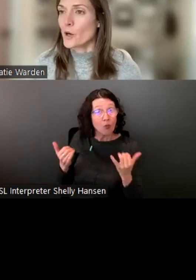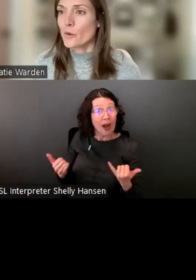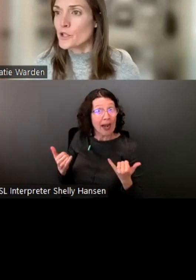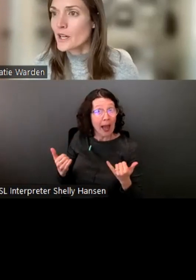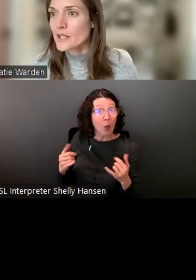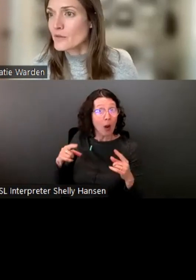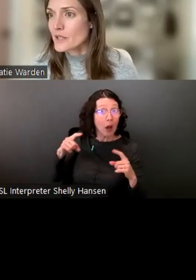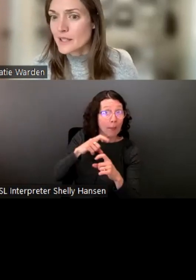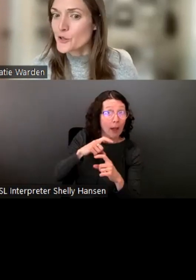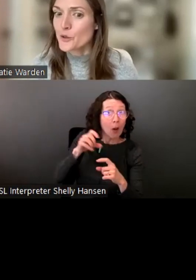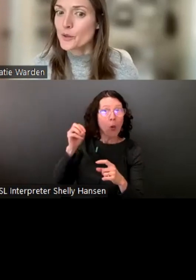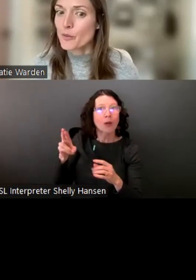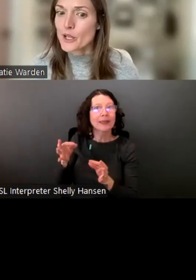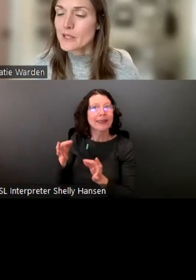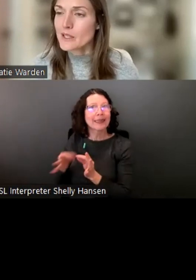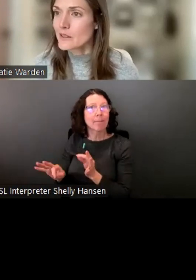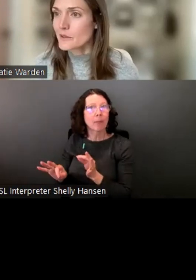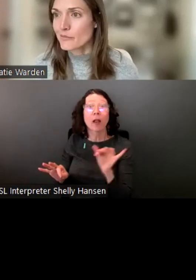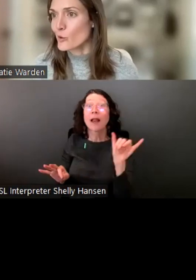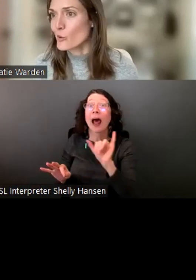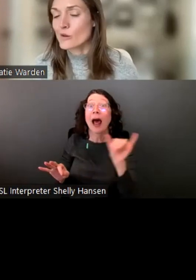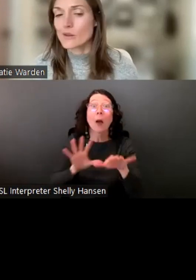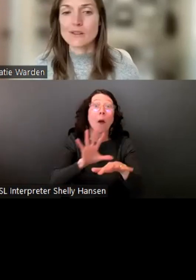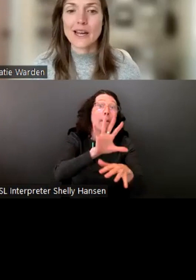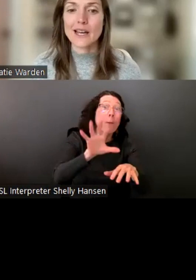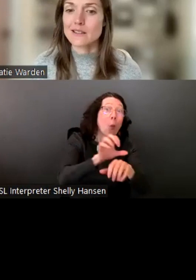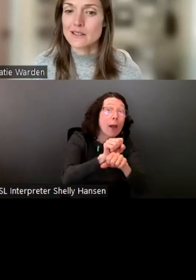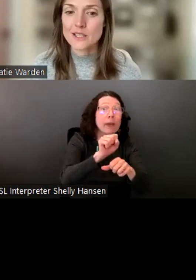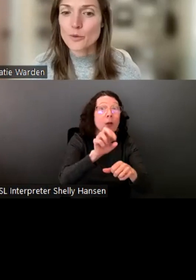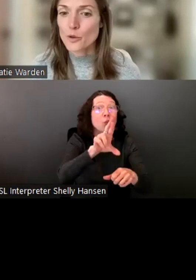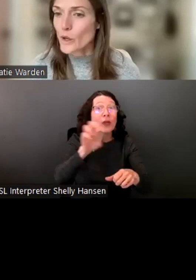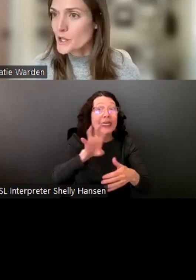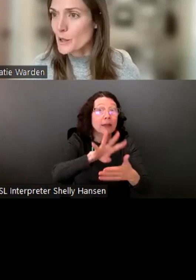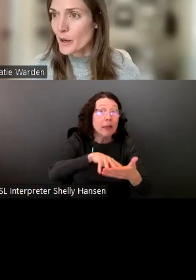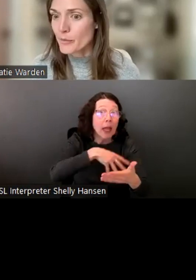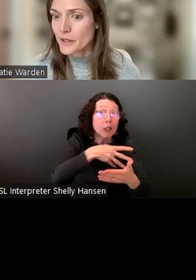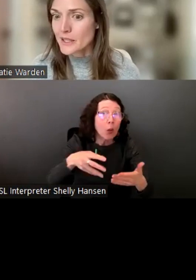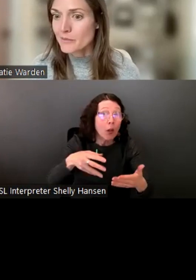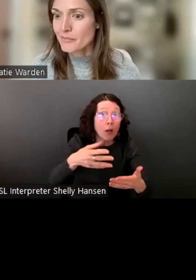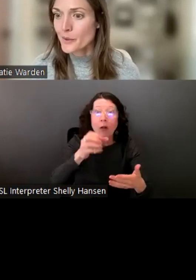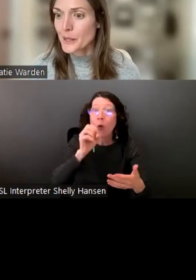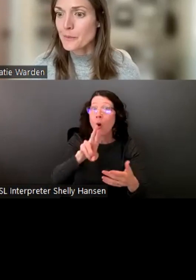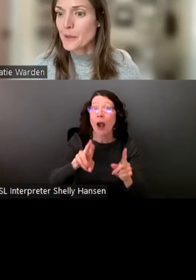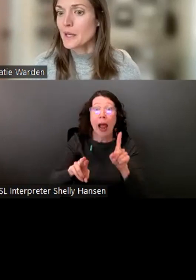Are we trying to reschedule an appointment or ask a simple question about billing, right?